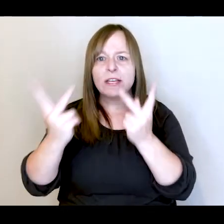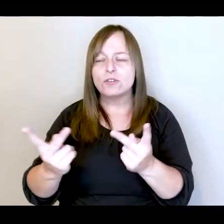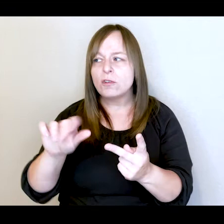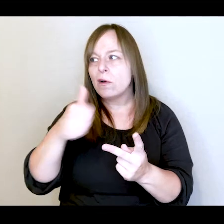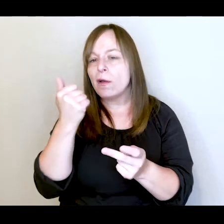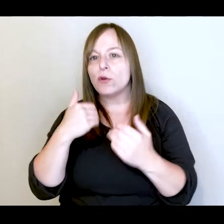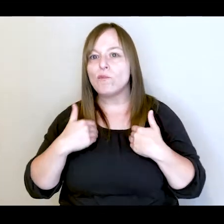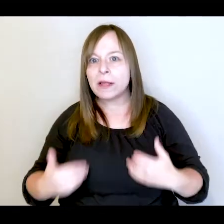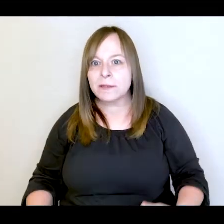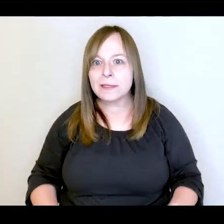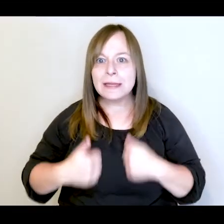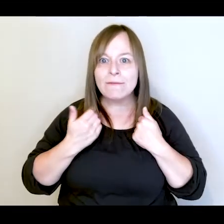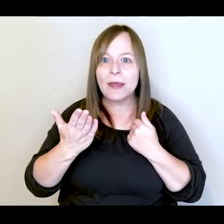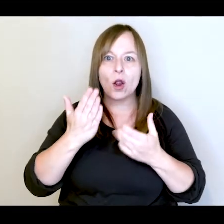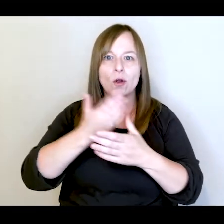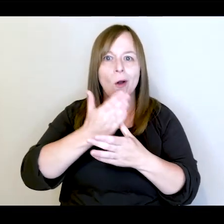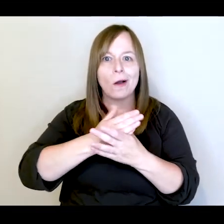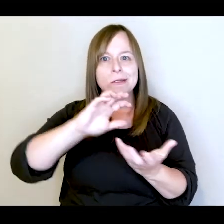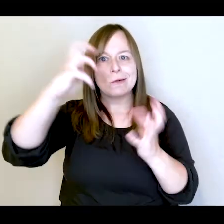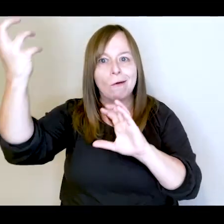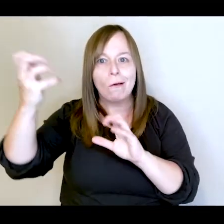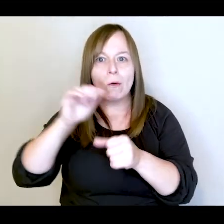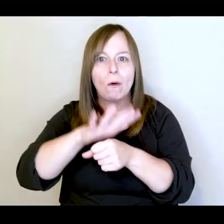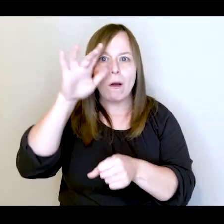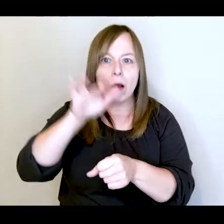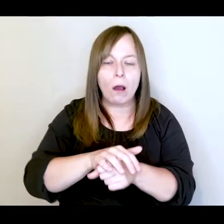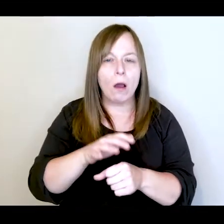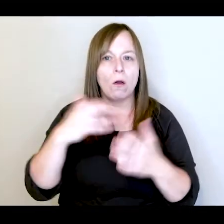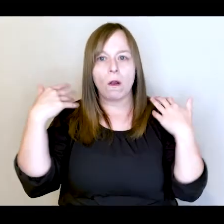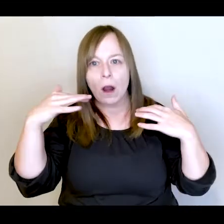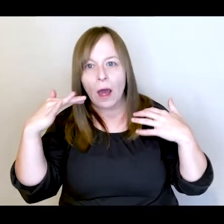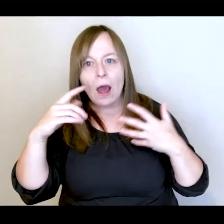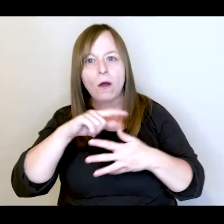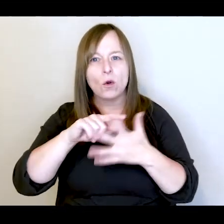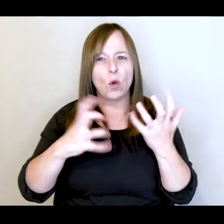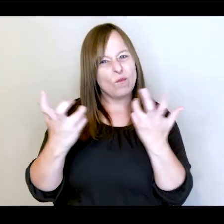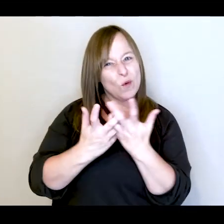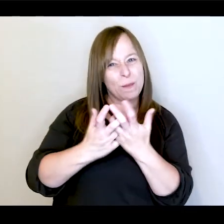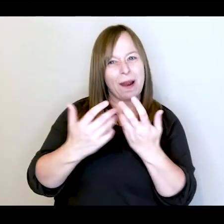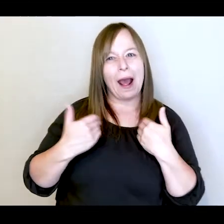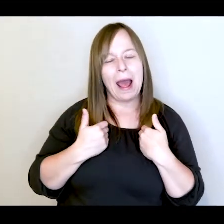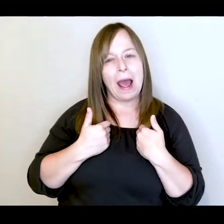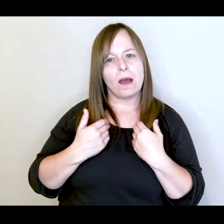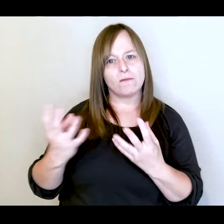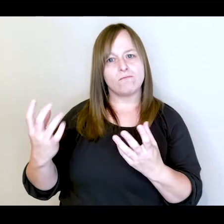is disturbing other residents causing a ruckus, if that you have a roommate, there